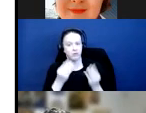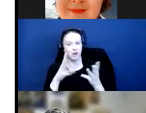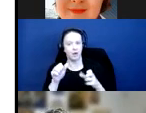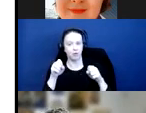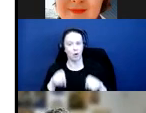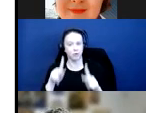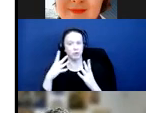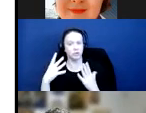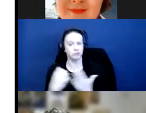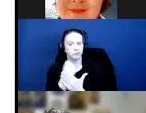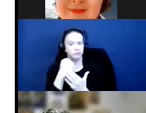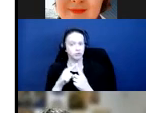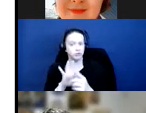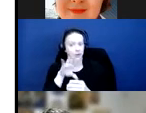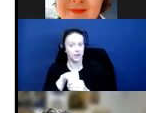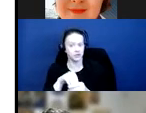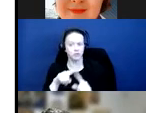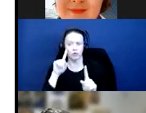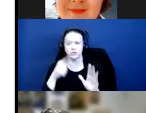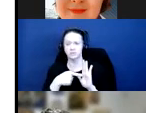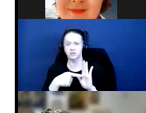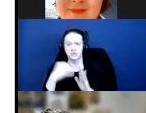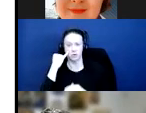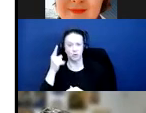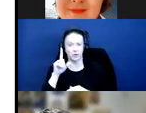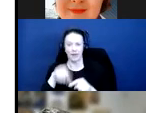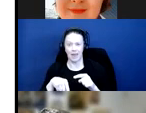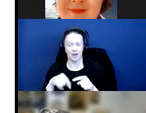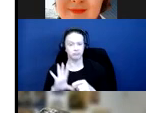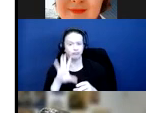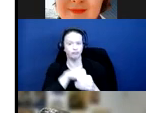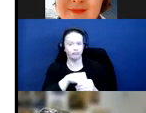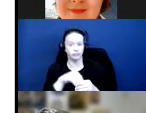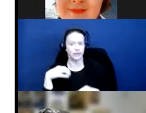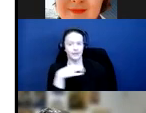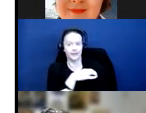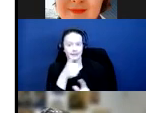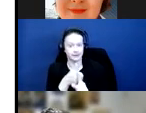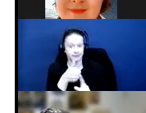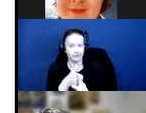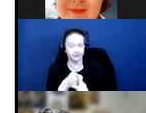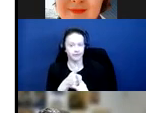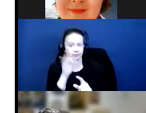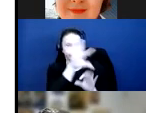So, if you aren't able to sit on a rulemaking committee, you can still participate